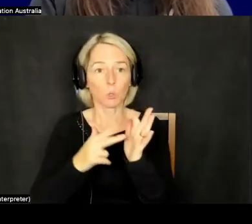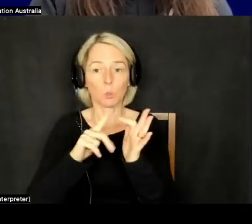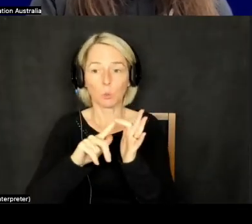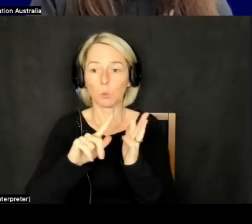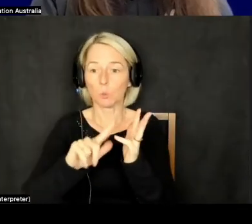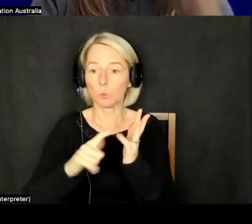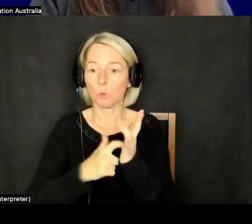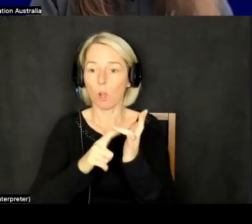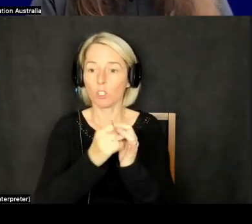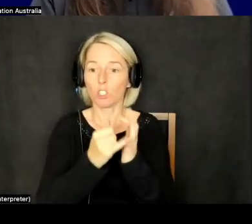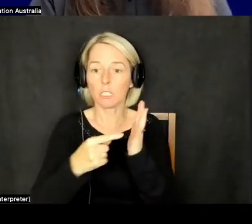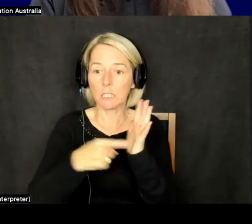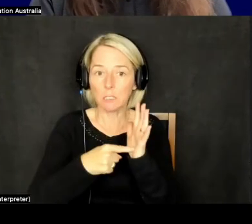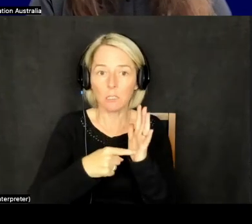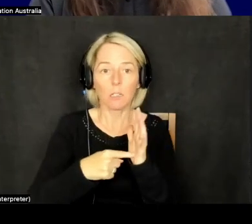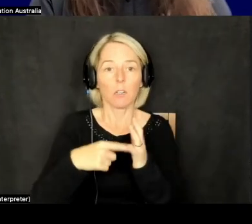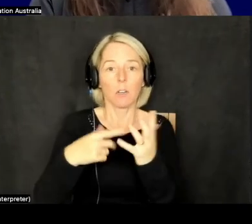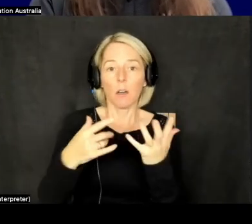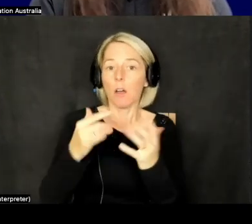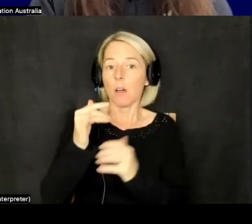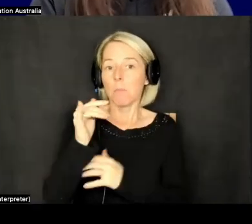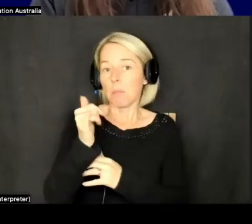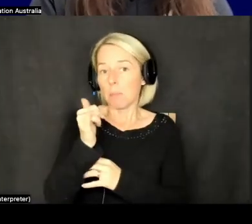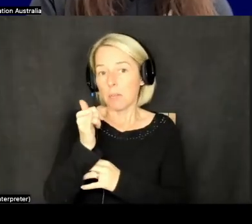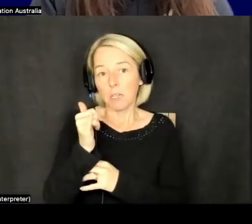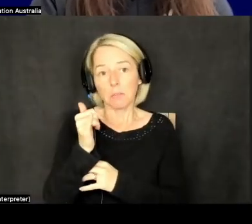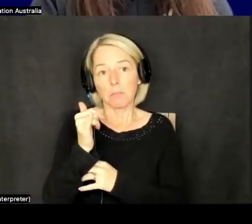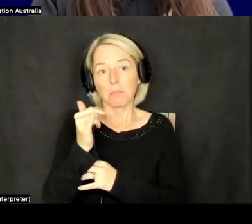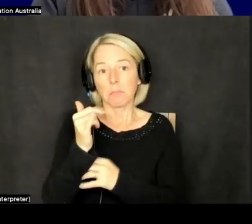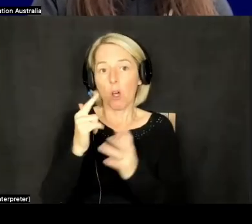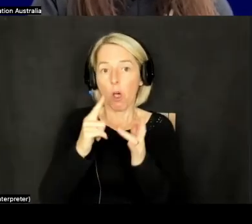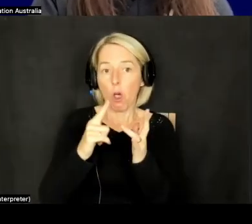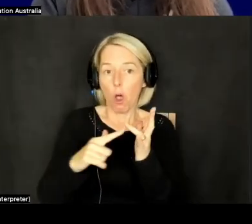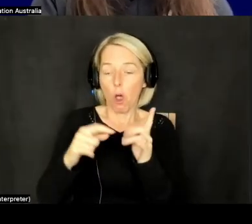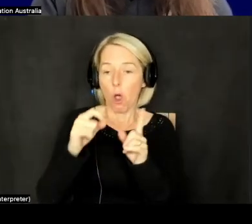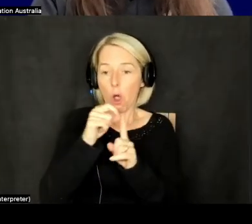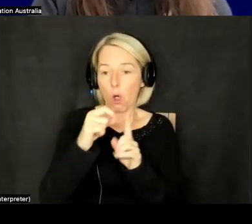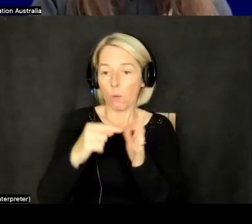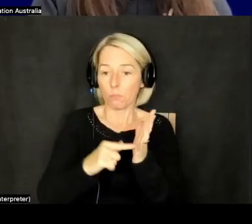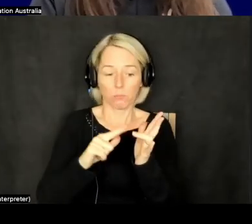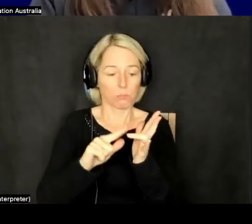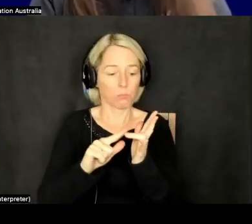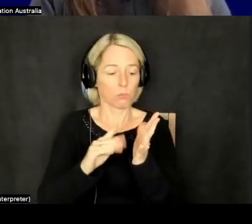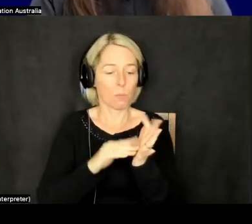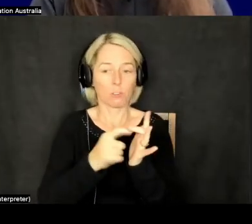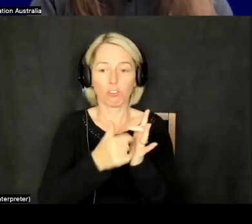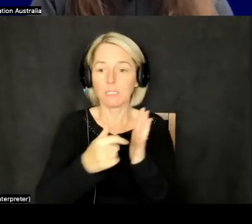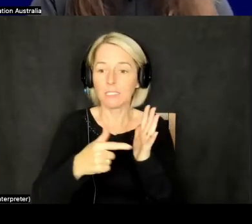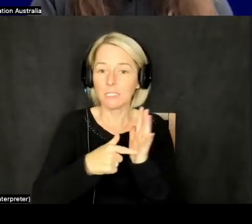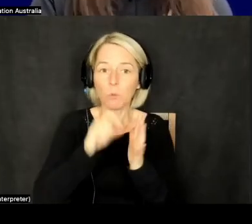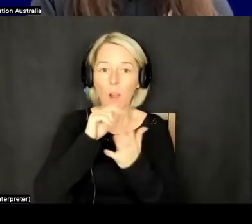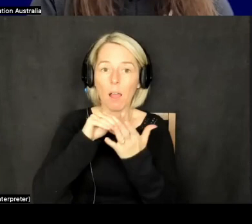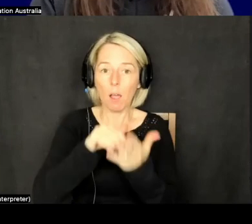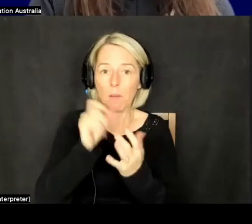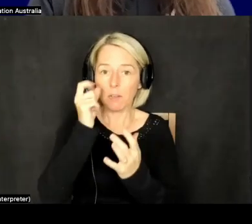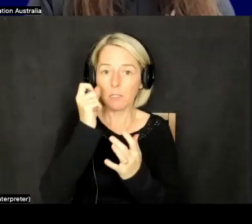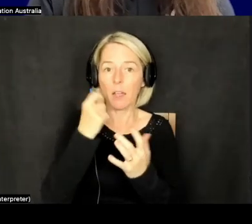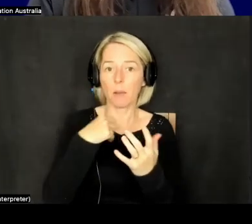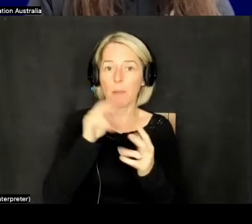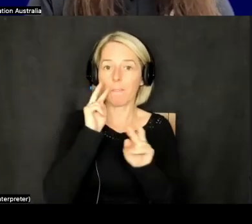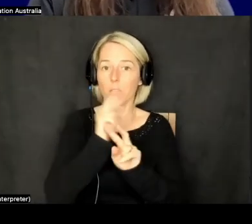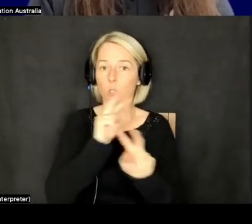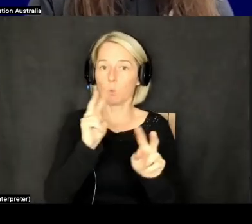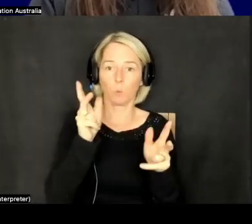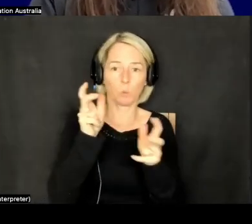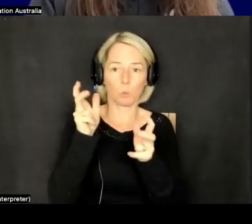and optometrist might provide information about visual acuity and lenses that that person might